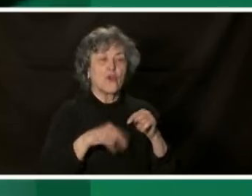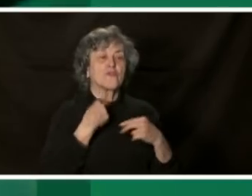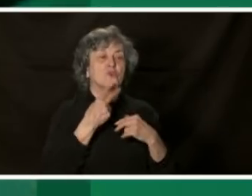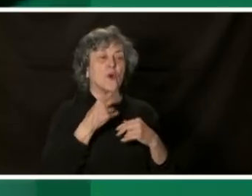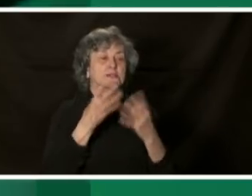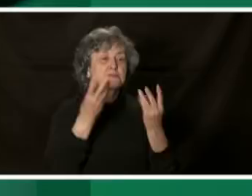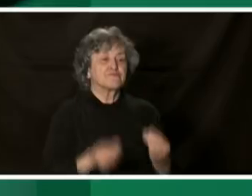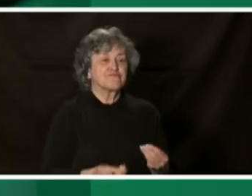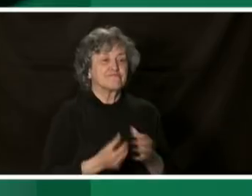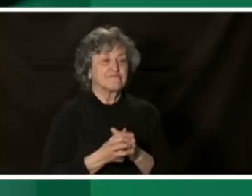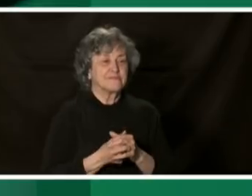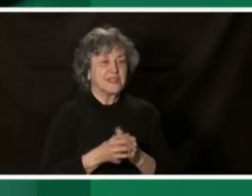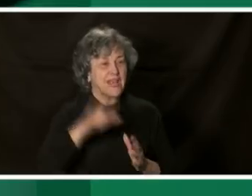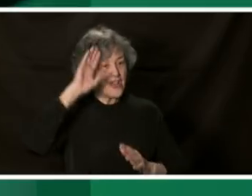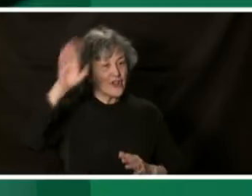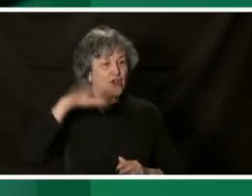THANK YOU. GO BLAZERS.